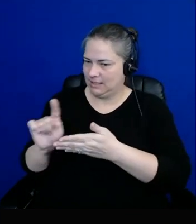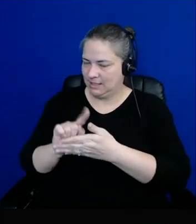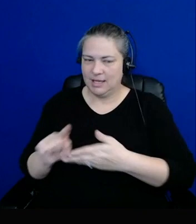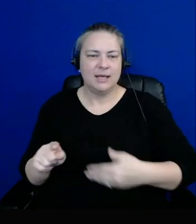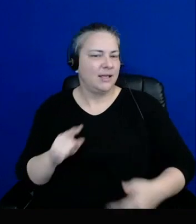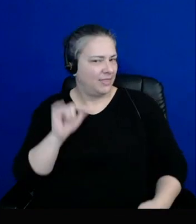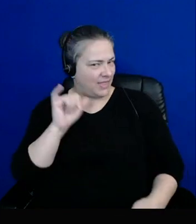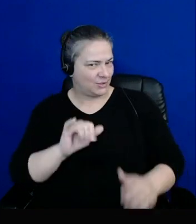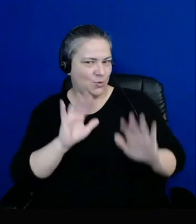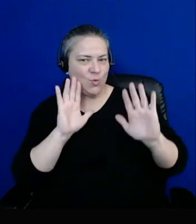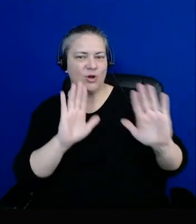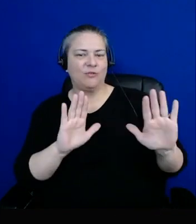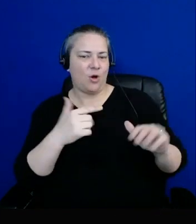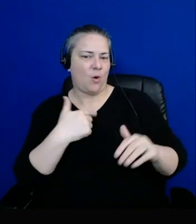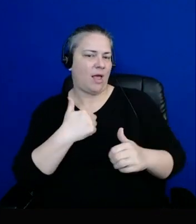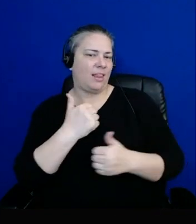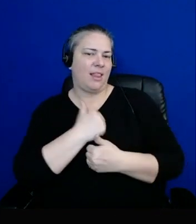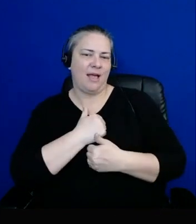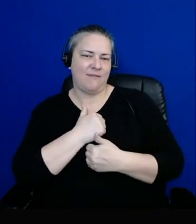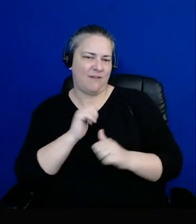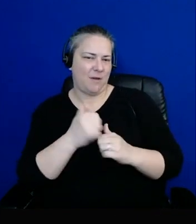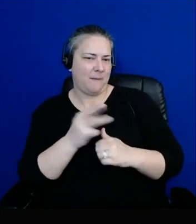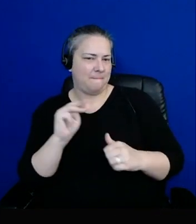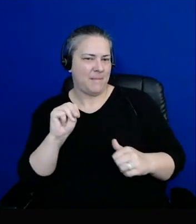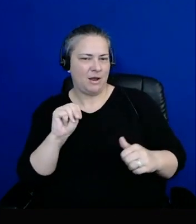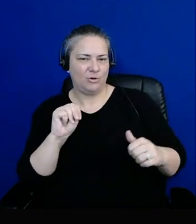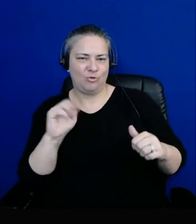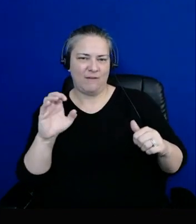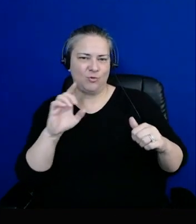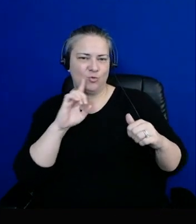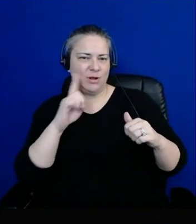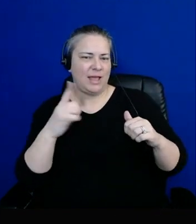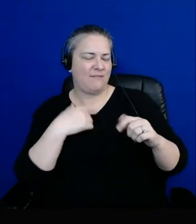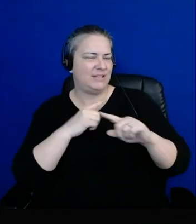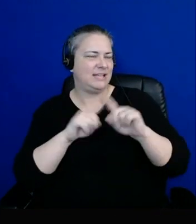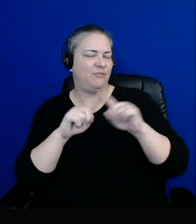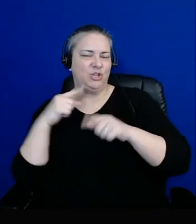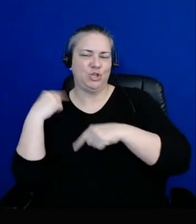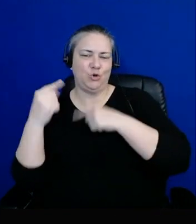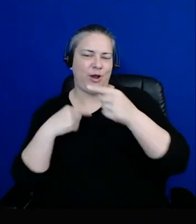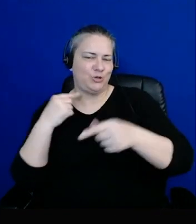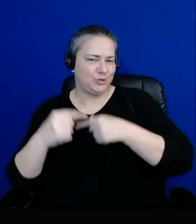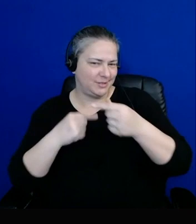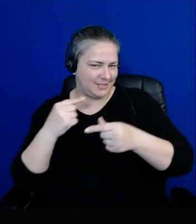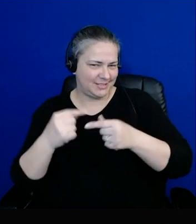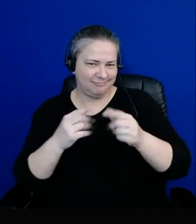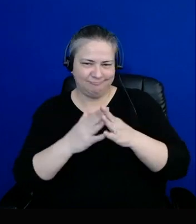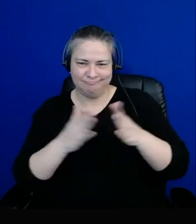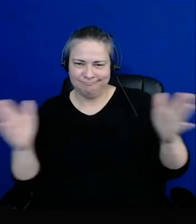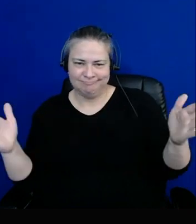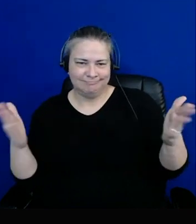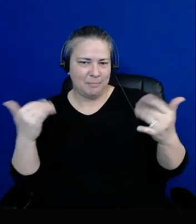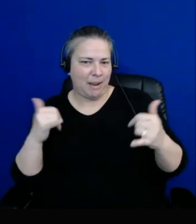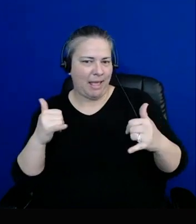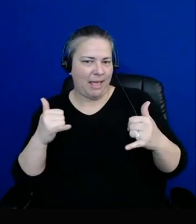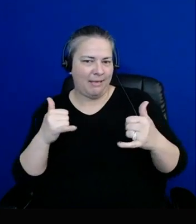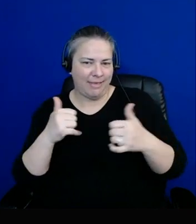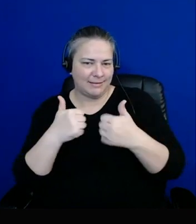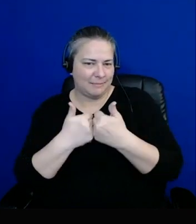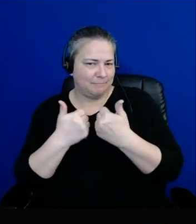That's great, I love how Minecraft spans generations of players, so many opportunities to make new worlds, go